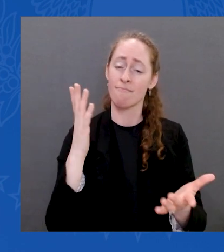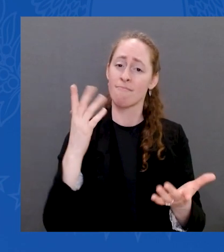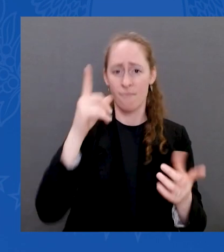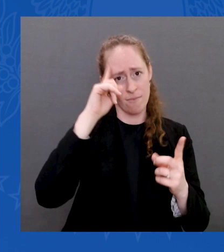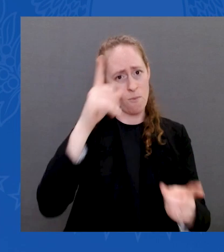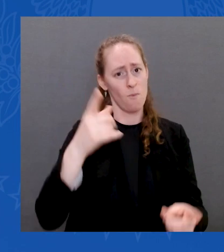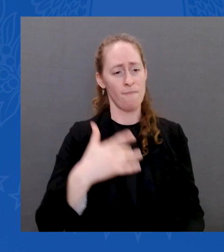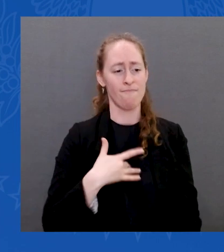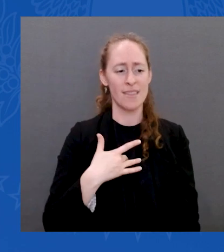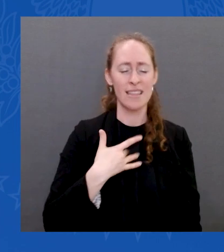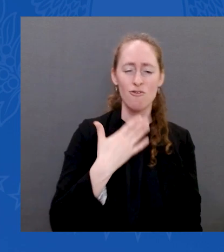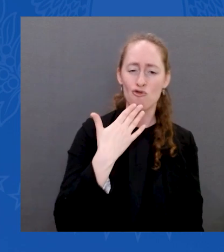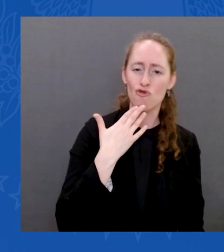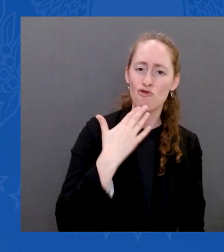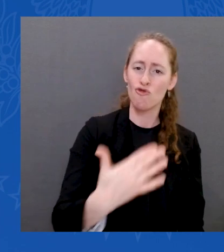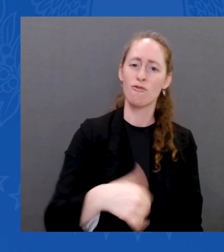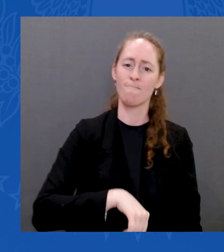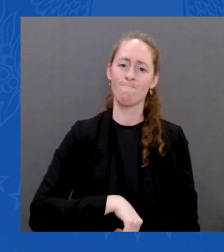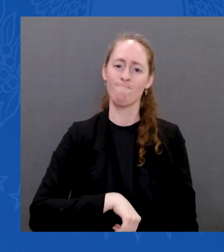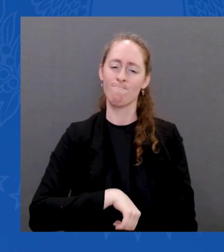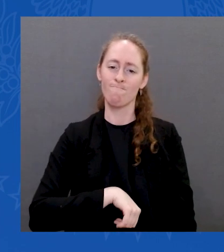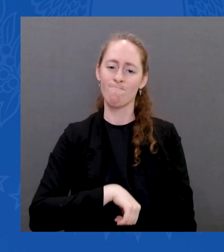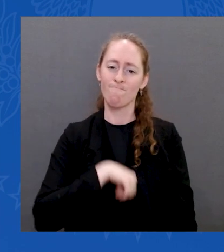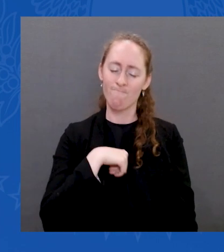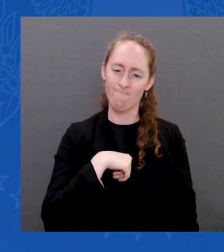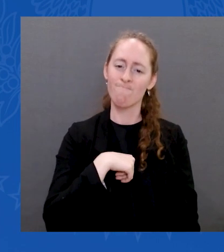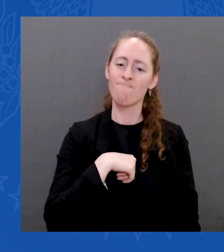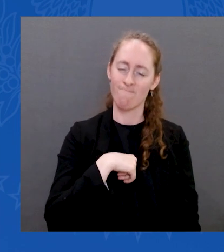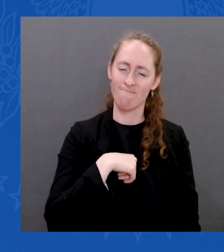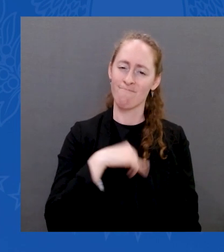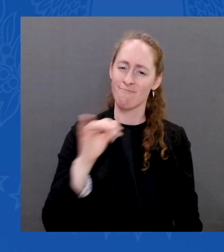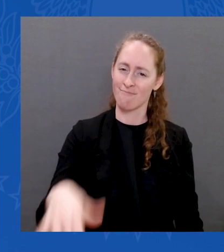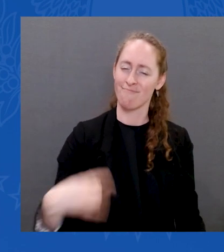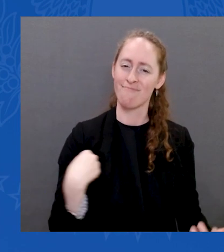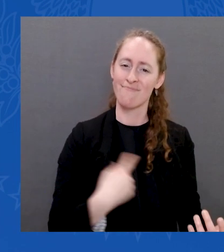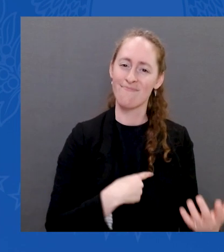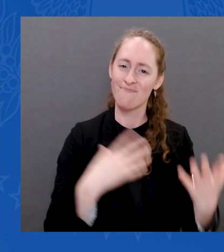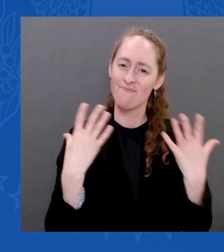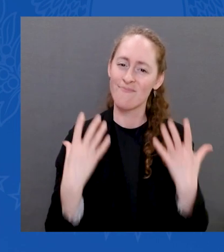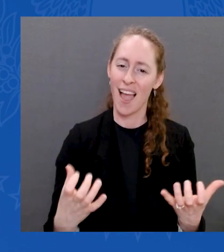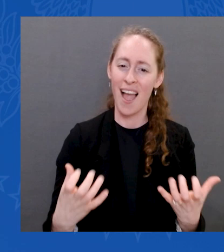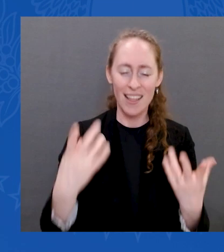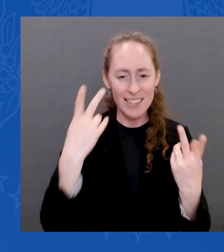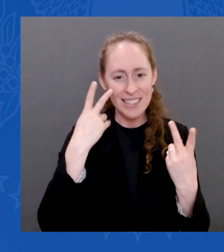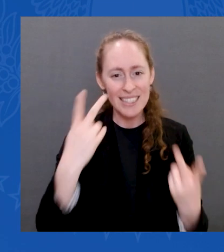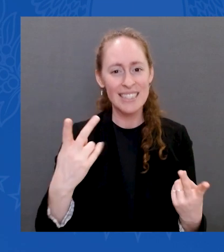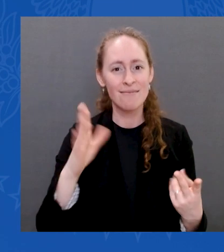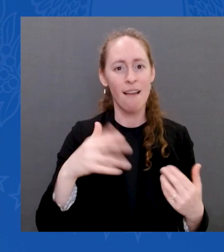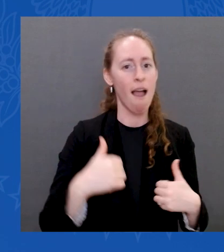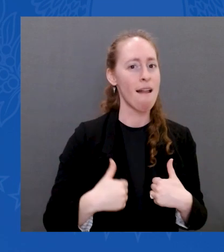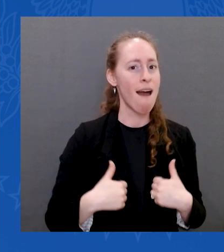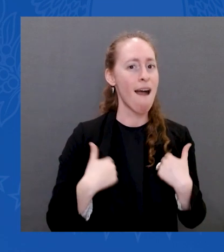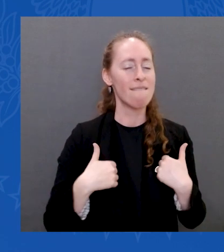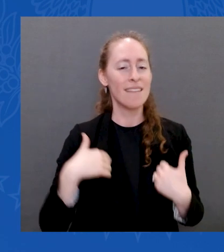Again, think of your own lives. Think of where you gained the confidence beyond your family, God willing you're able to.